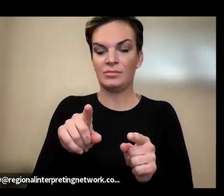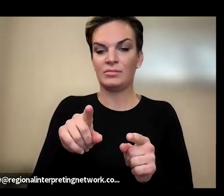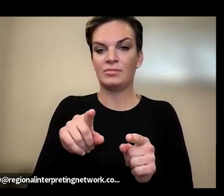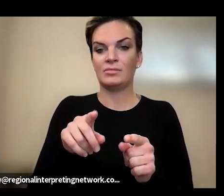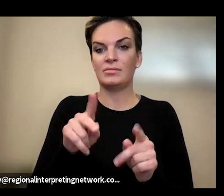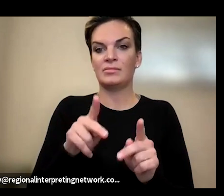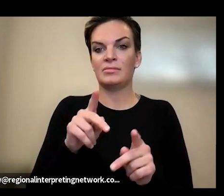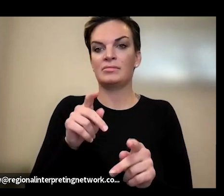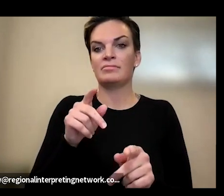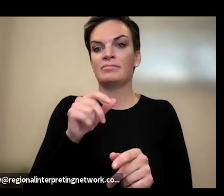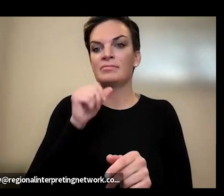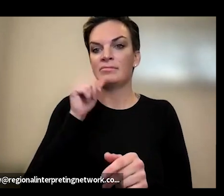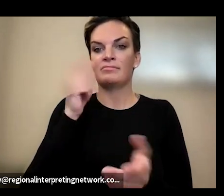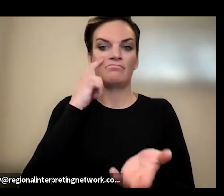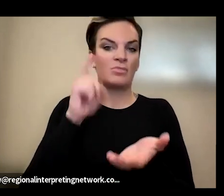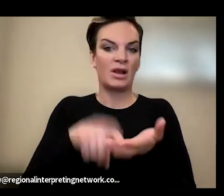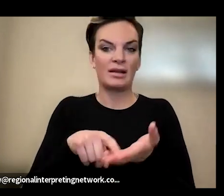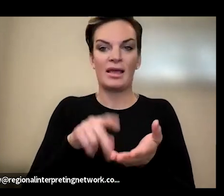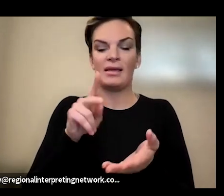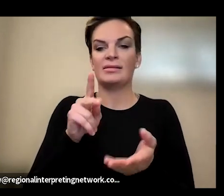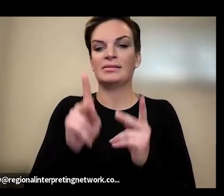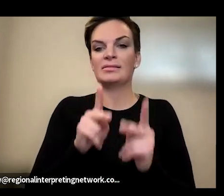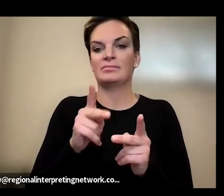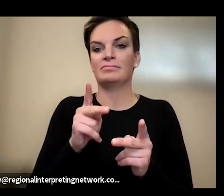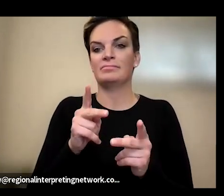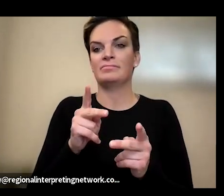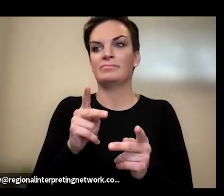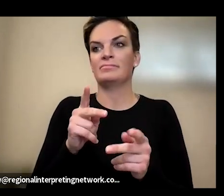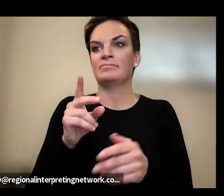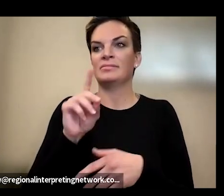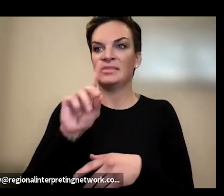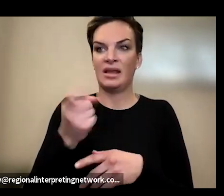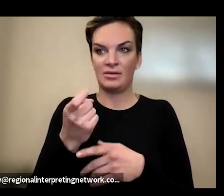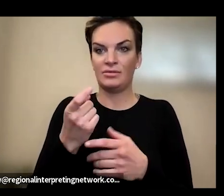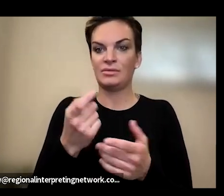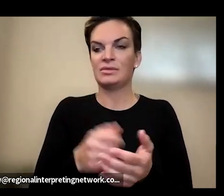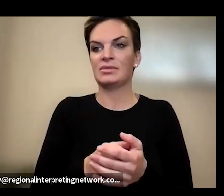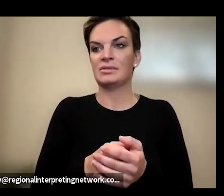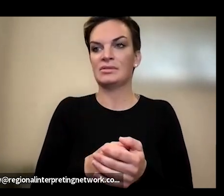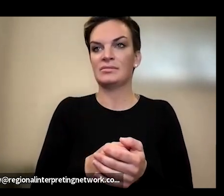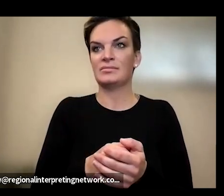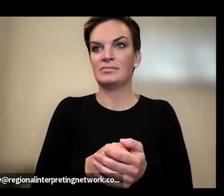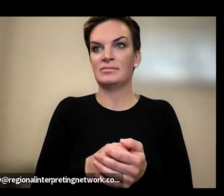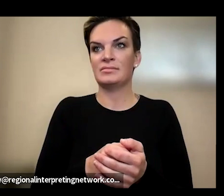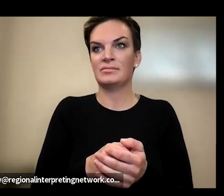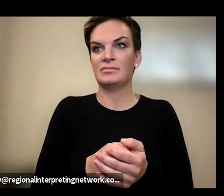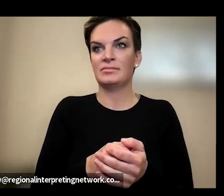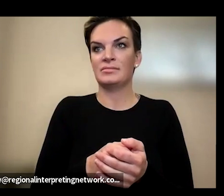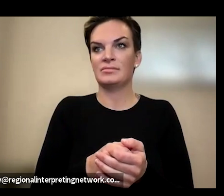being recognized, having a long time to get a diagnosis, a lot of this is kind of just inherent